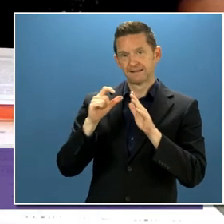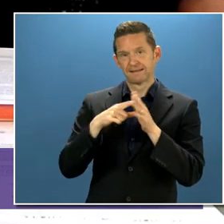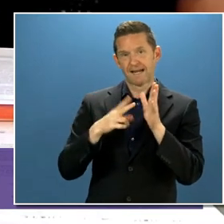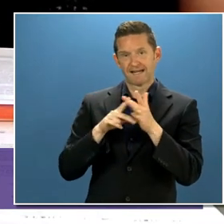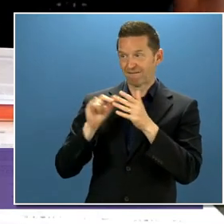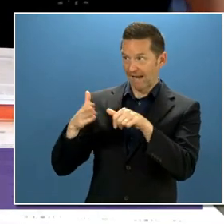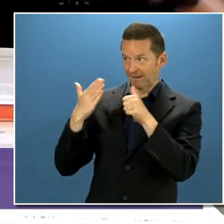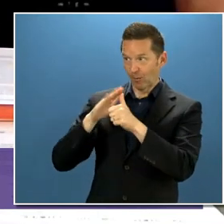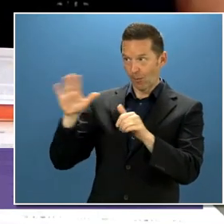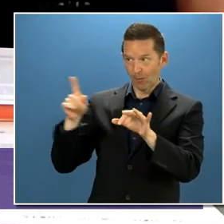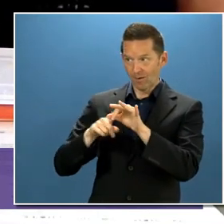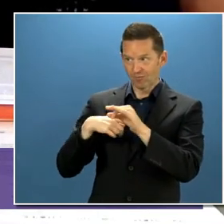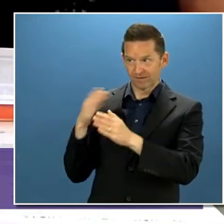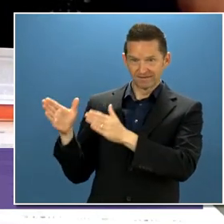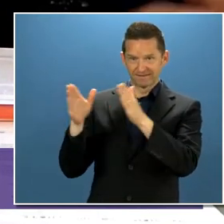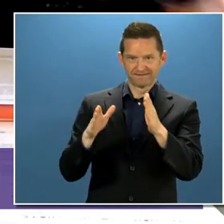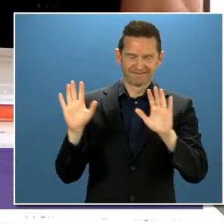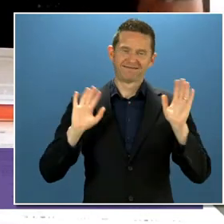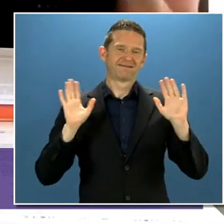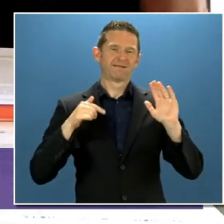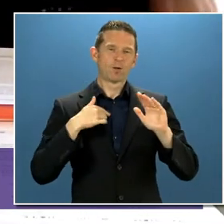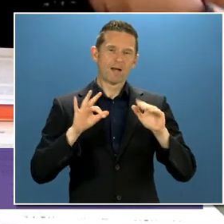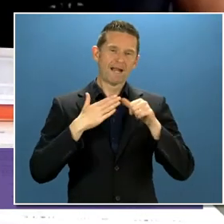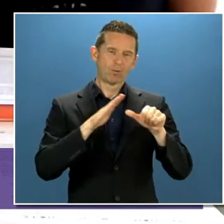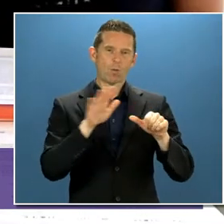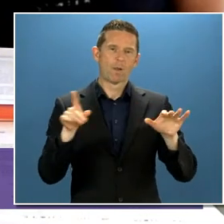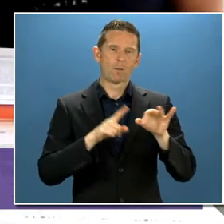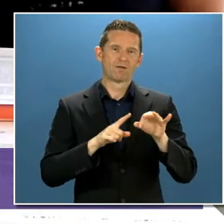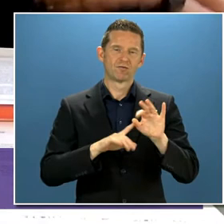No, I don't want to answer the questions, but this is my area of expertise.